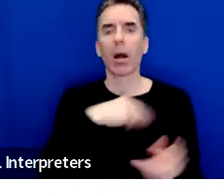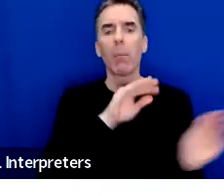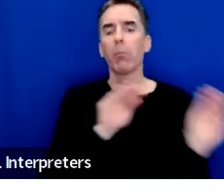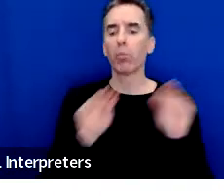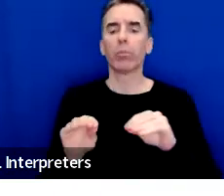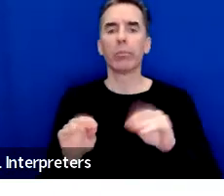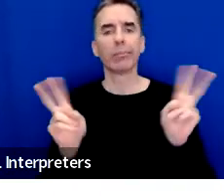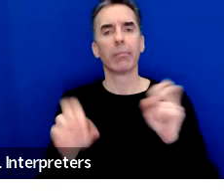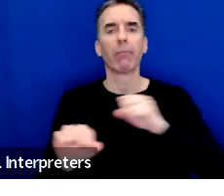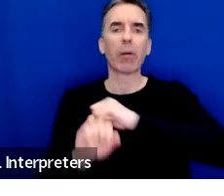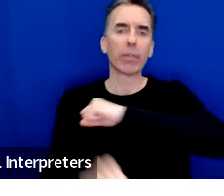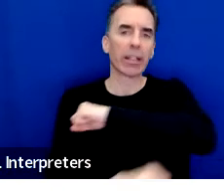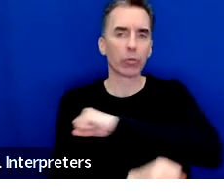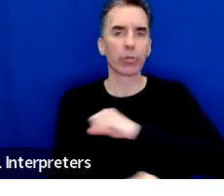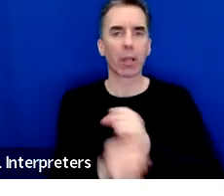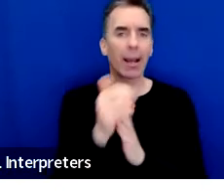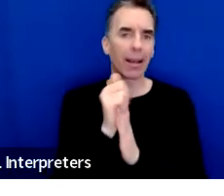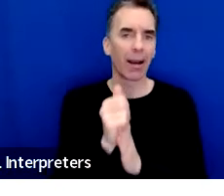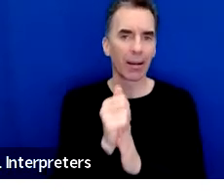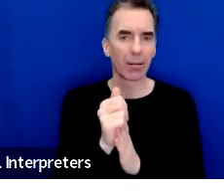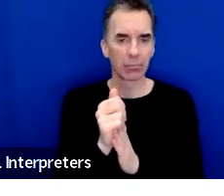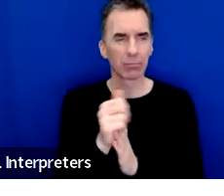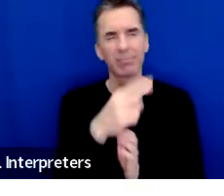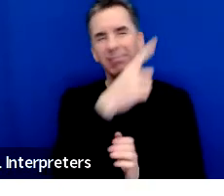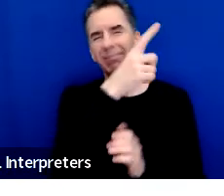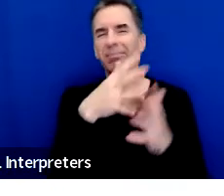guides and things like that from the American Library Association and things like that.